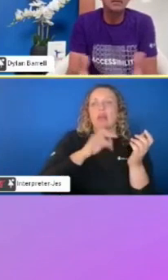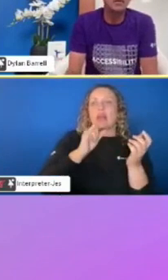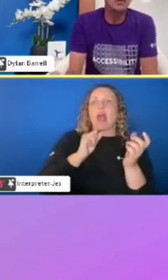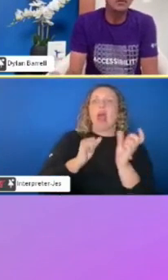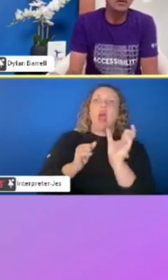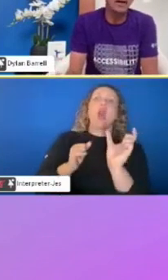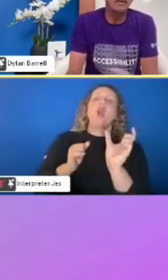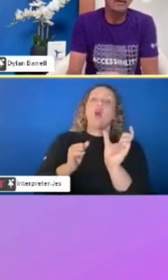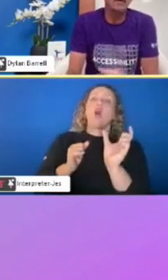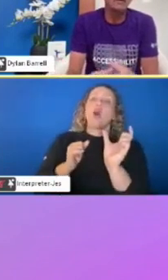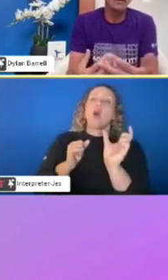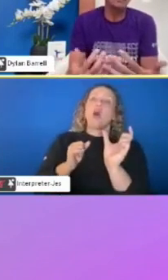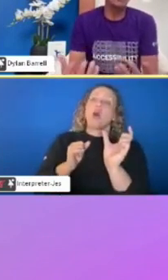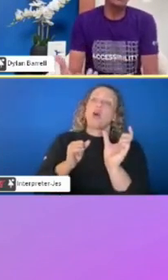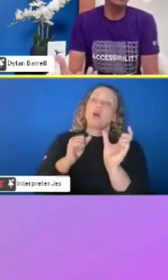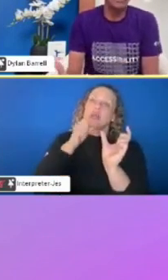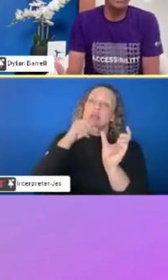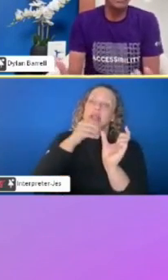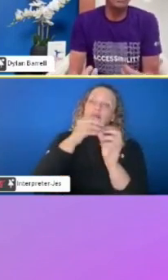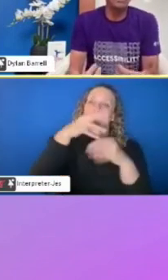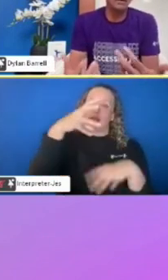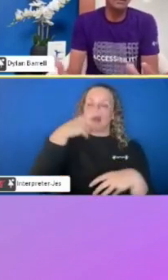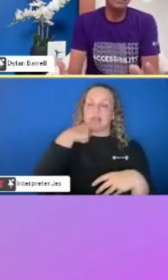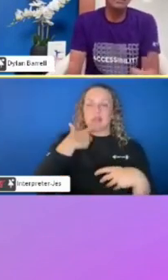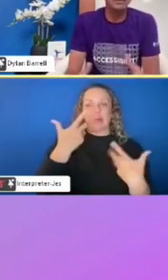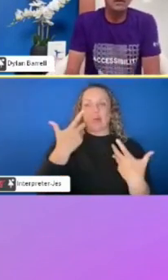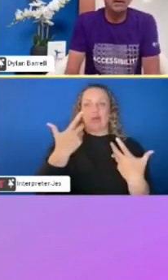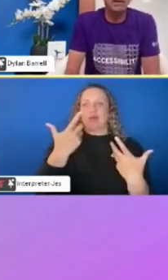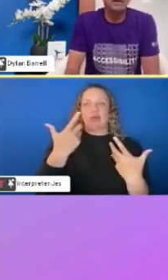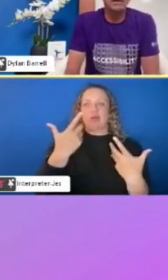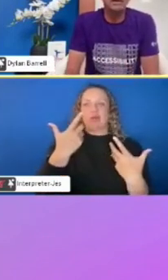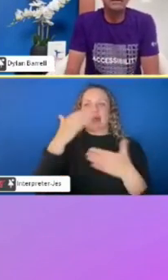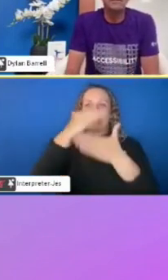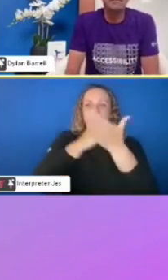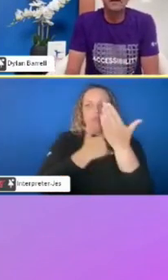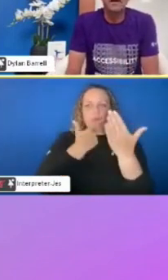which you shouldn't have on the list so it's gonna complain about that.